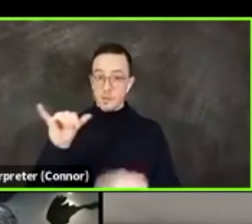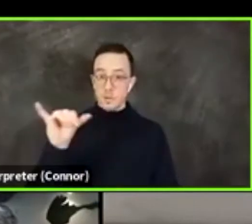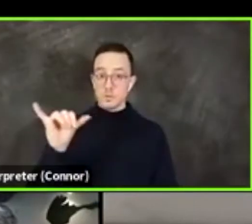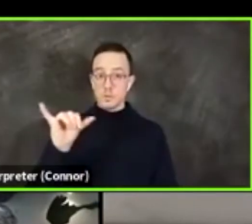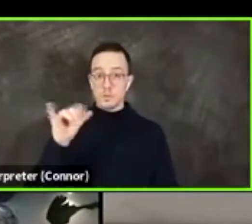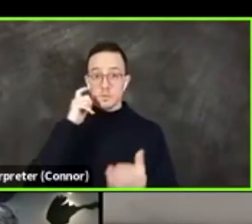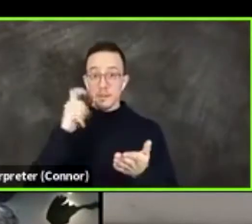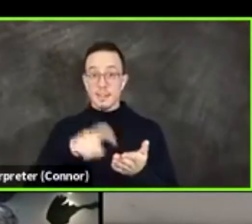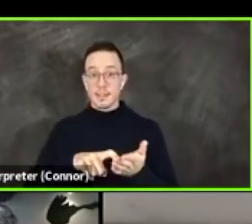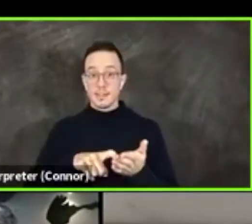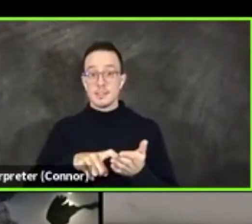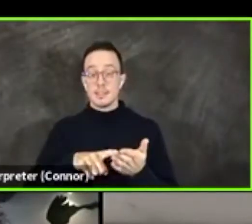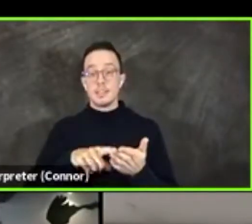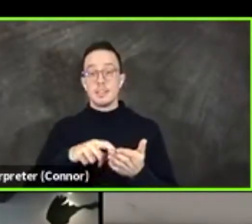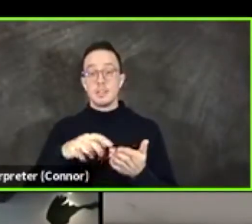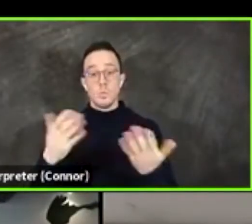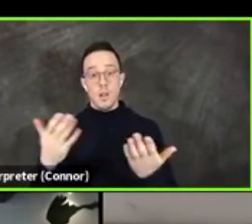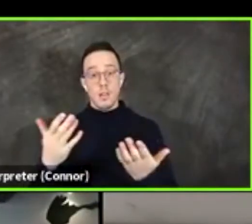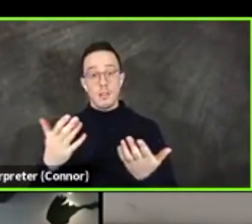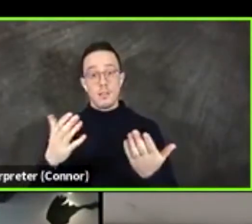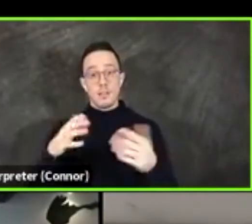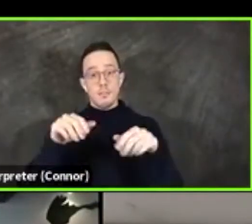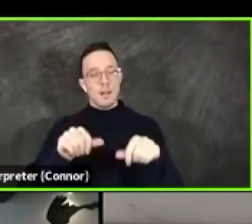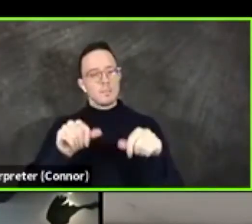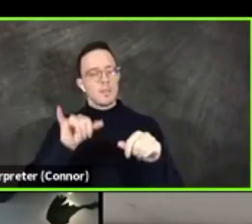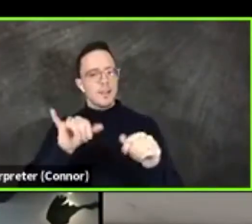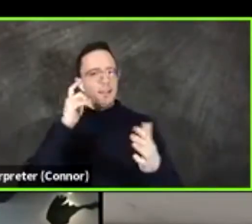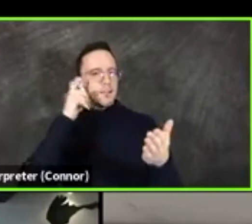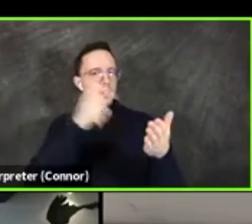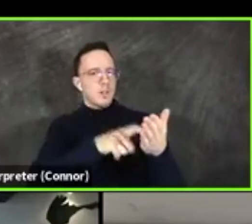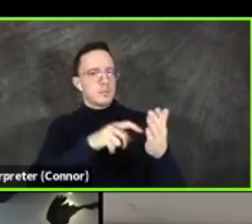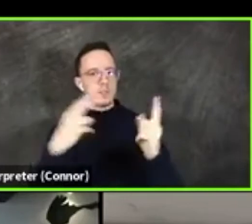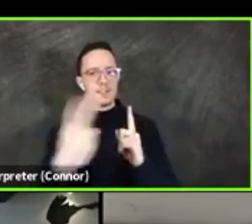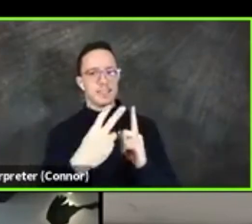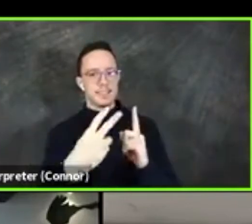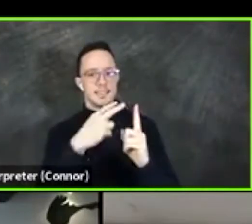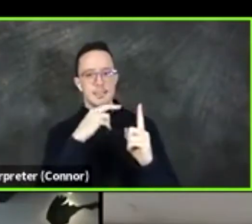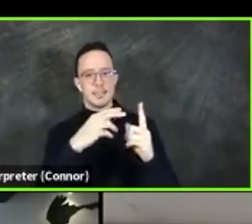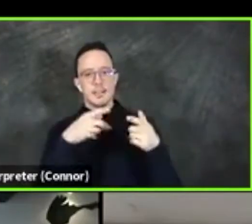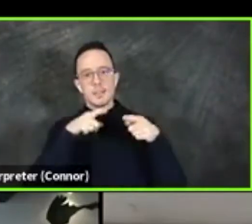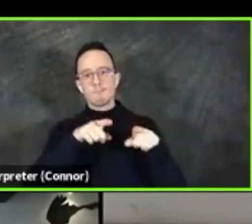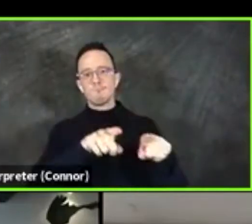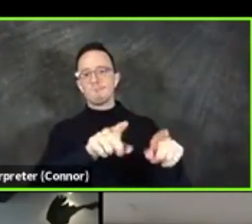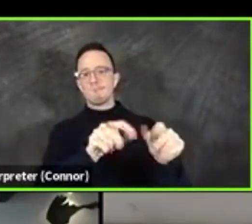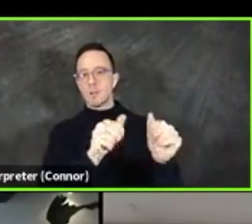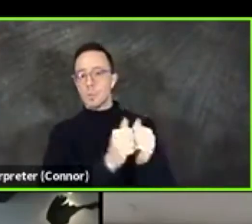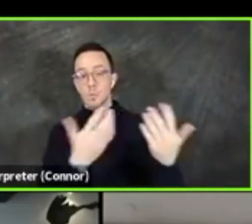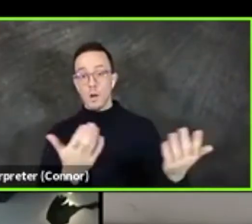THE ACKNOWLEDGMENT, CAN ALSO, BE SEEN AS IN CONTINUUM WITH PLAYING INDIAN --